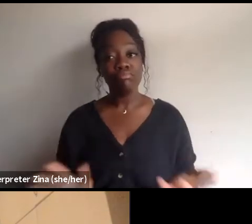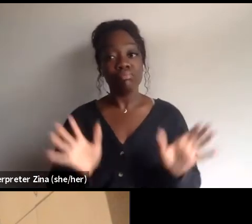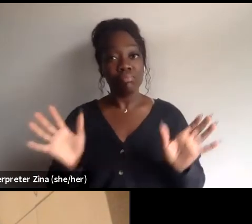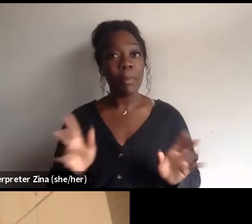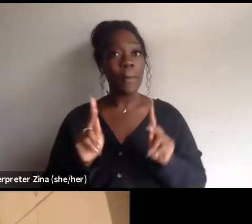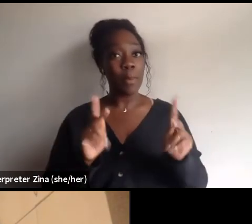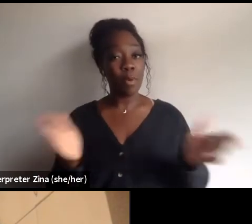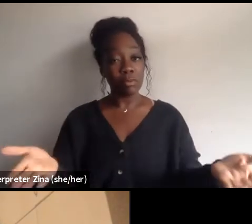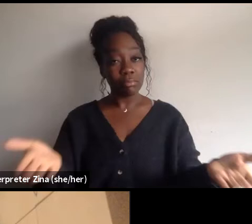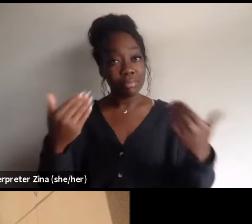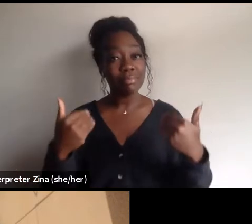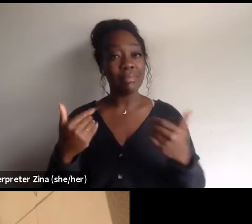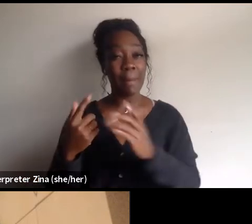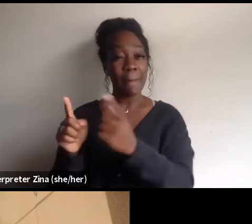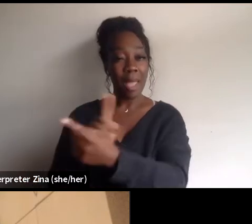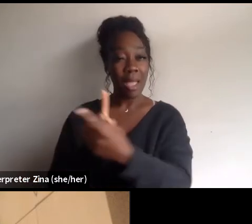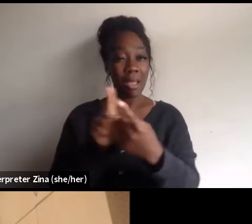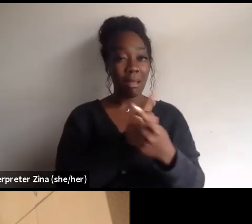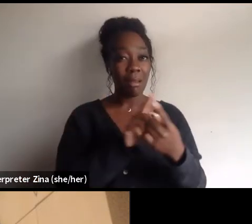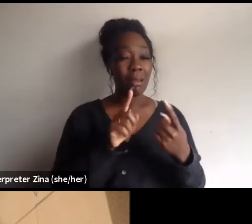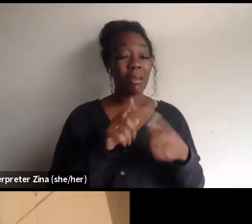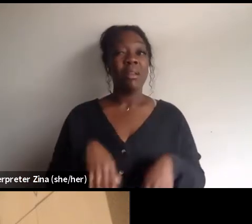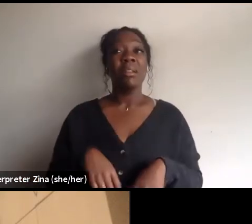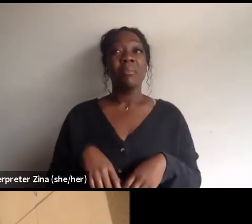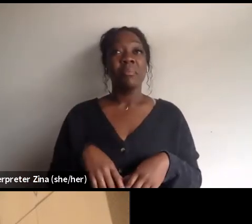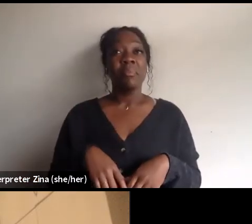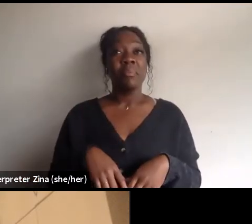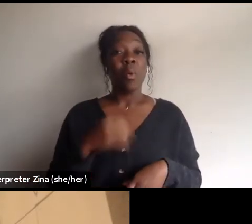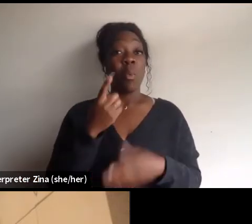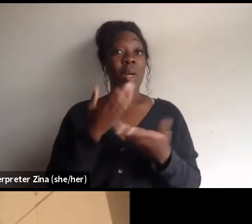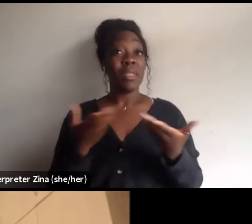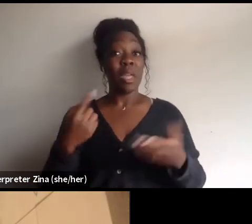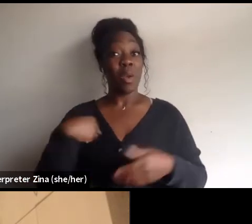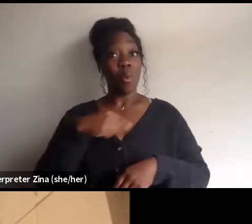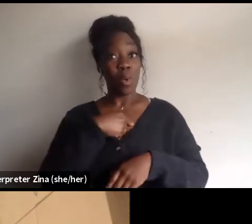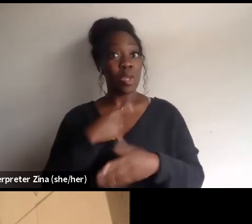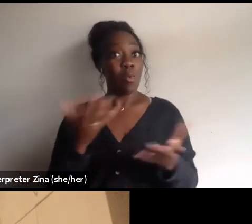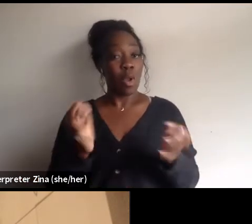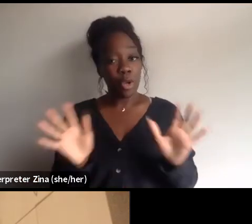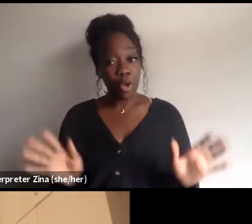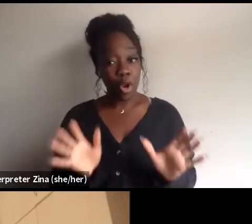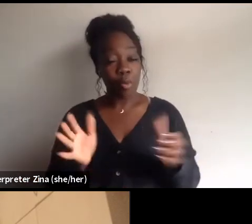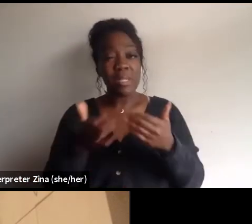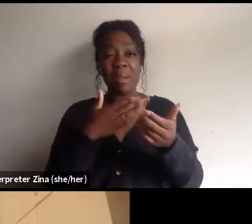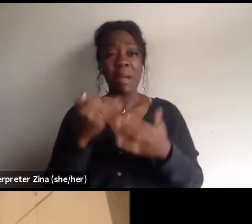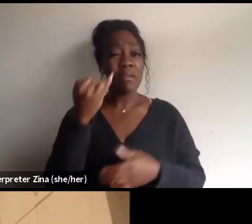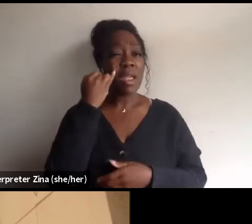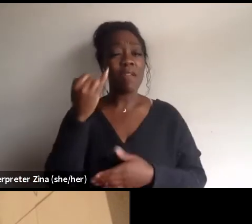is whether you are an artistic director, a venue director, a community artists,